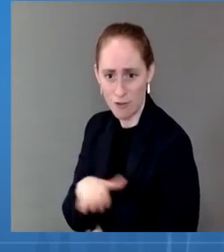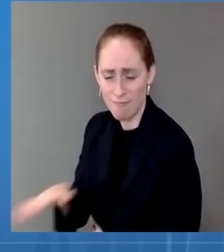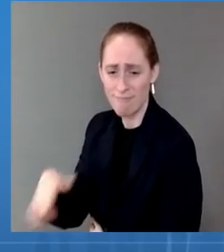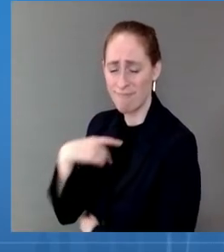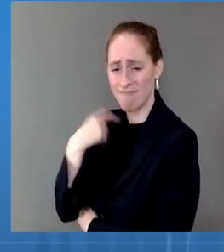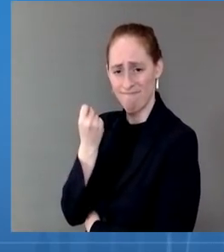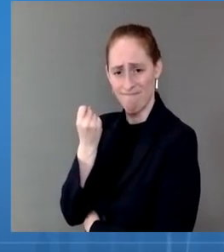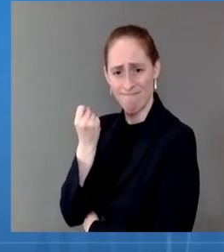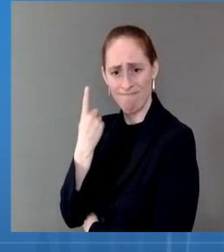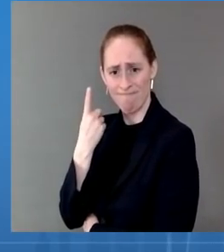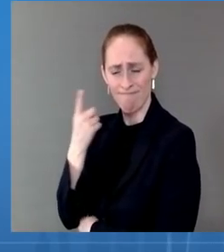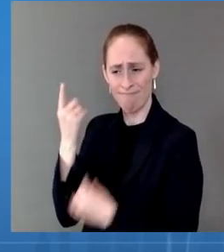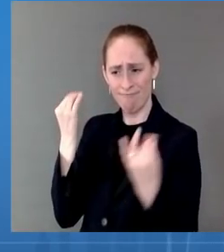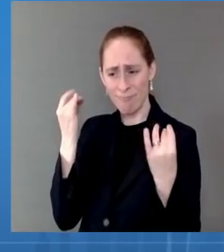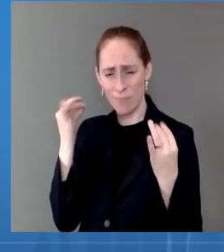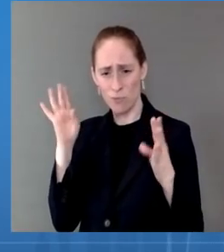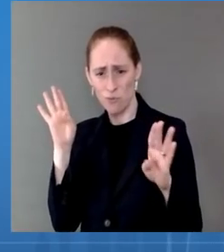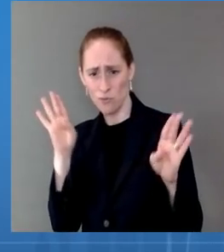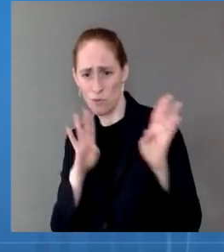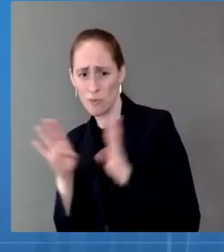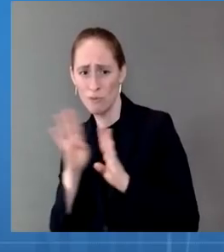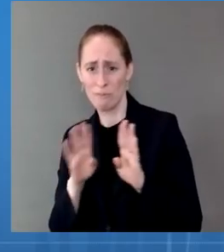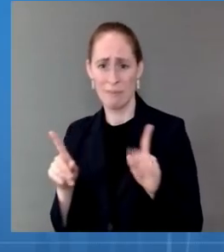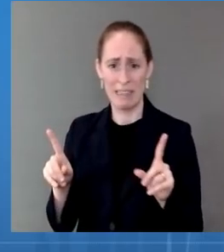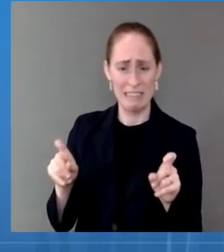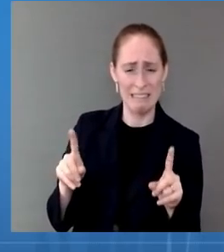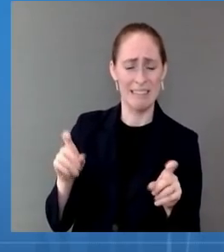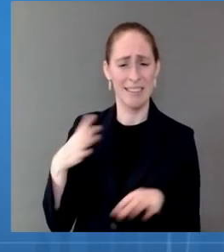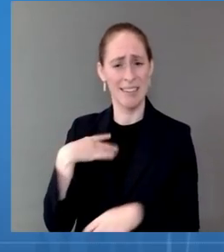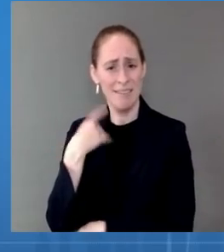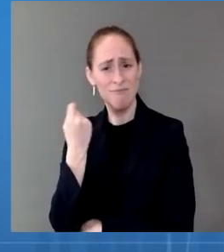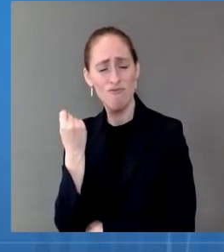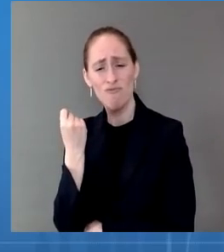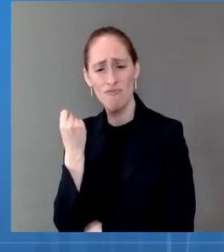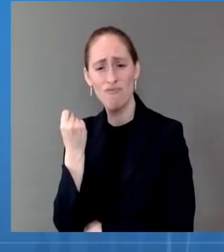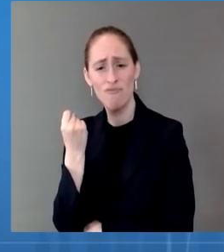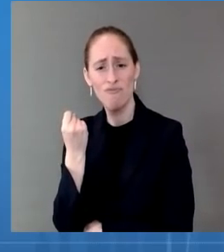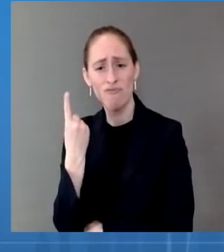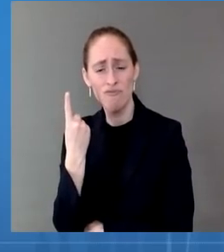but they are highly effective in preventing severe disease, hospitalization and death.